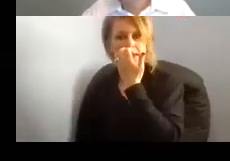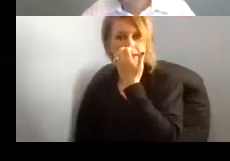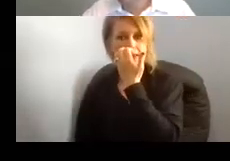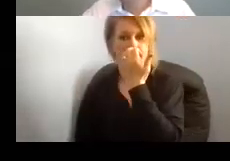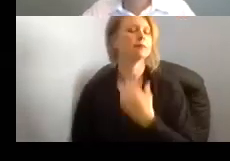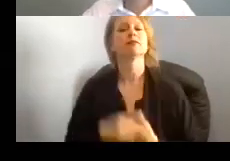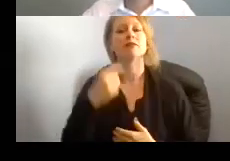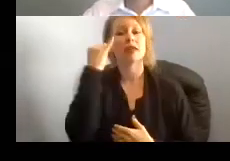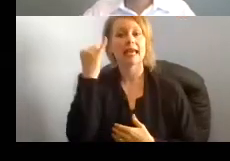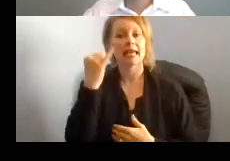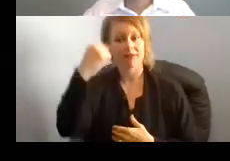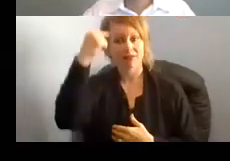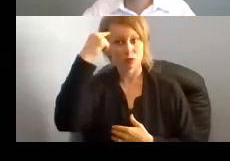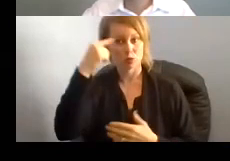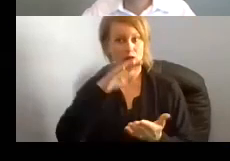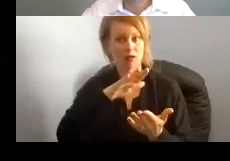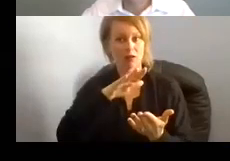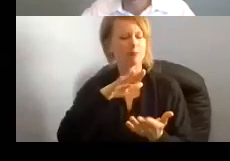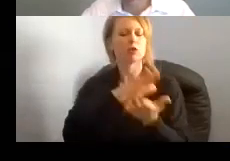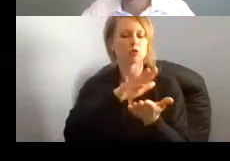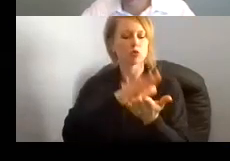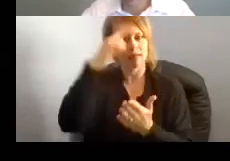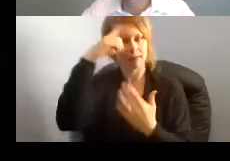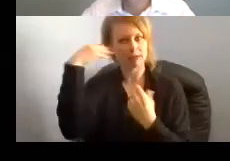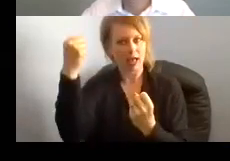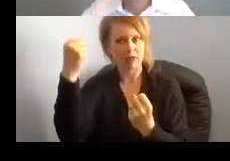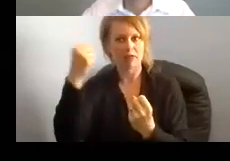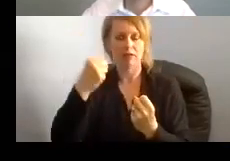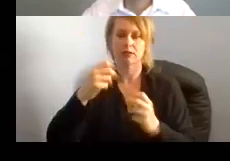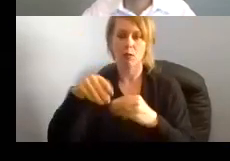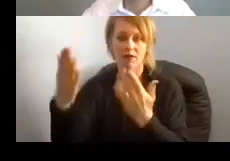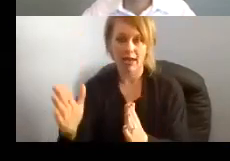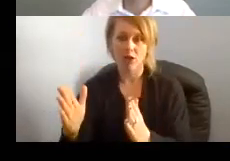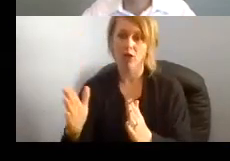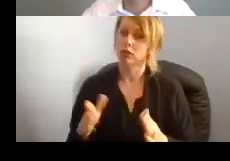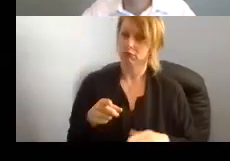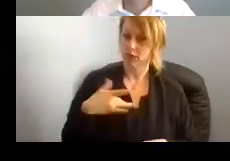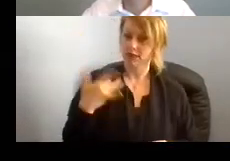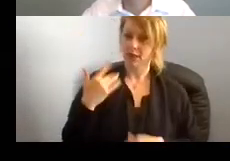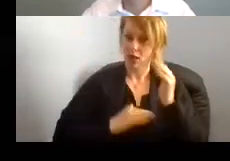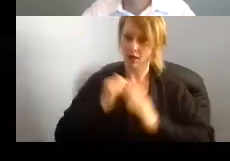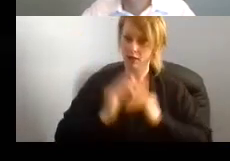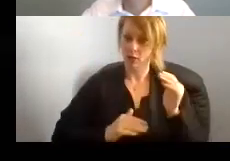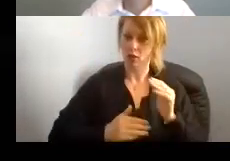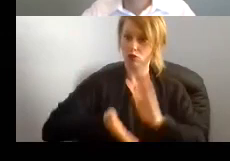provider that feels comfortable running a group or doing individual support to a student, that’s great.